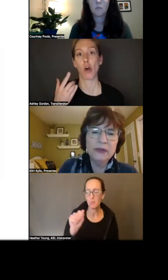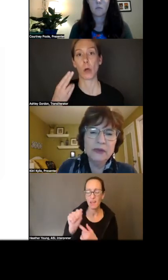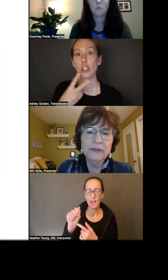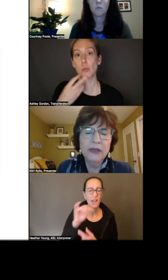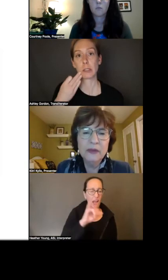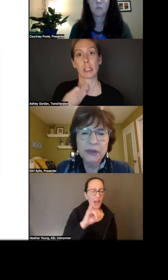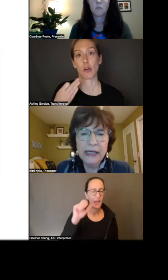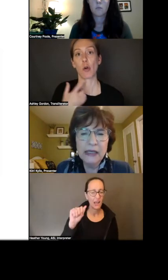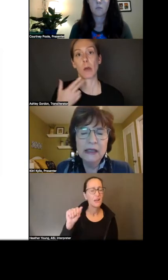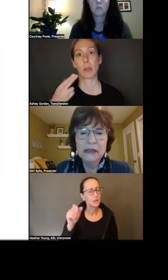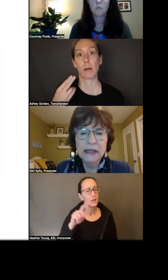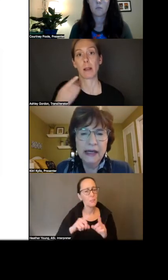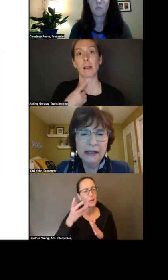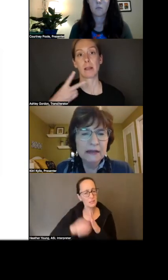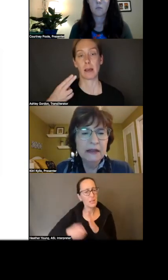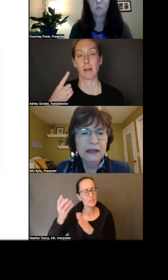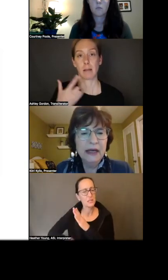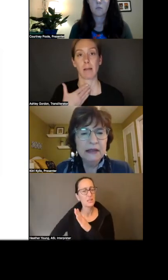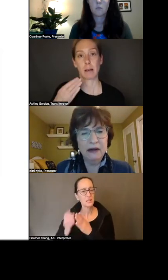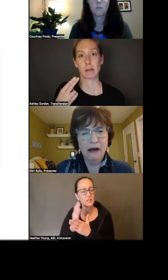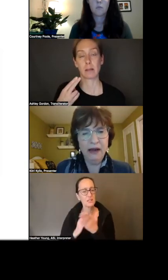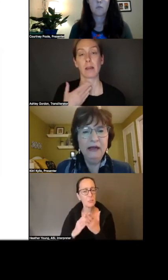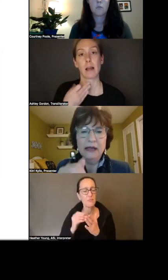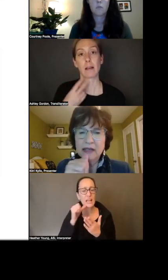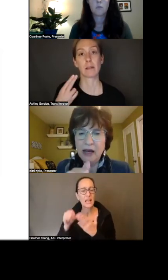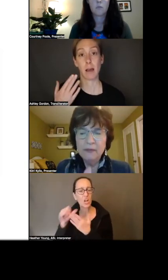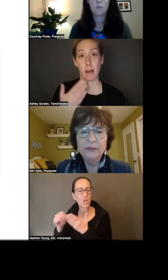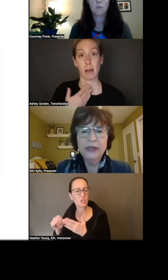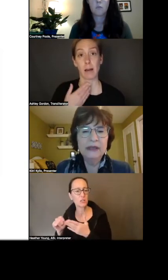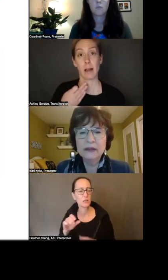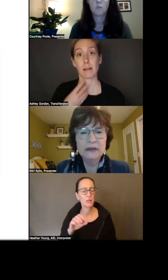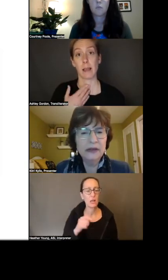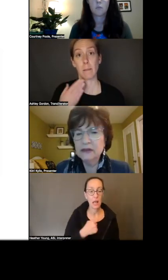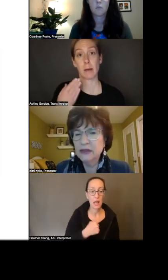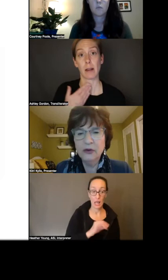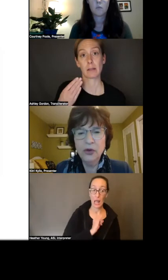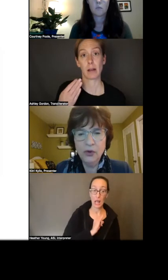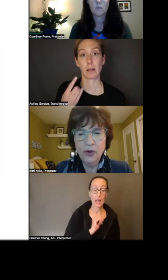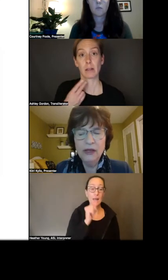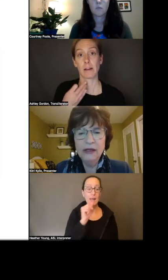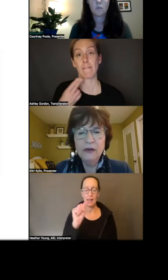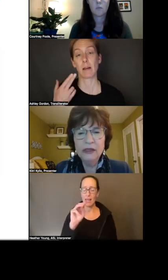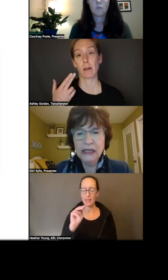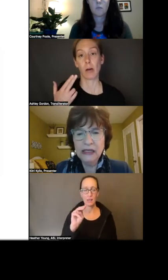with the blank lines. It has I and it has am but it doesn't have go, ng,